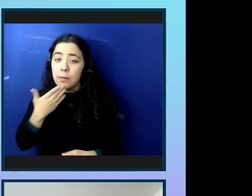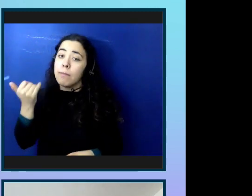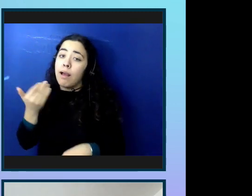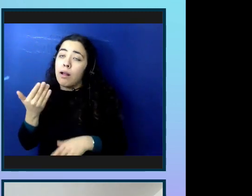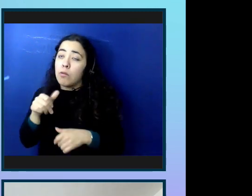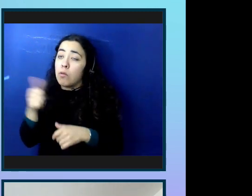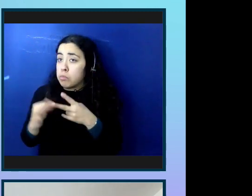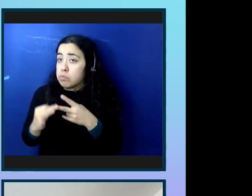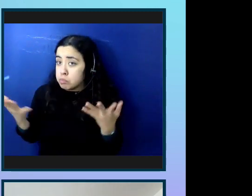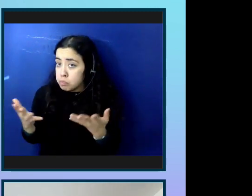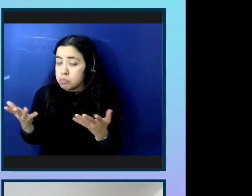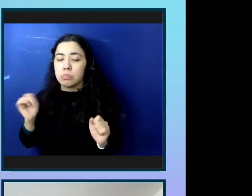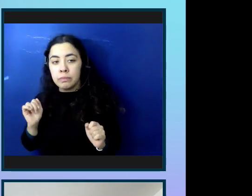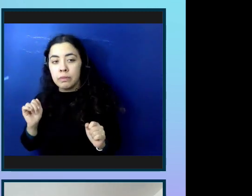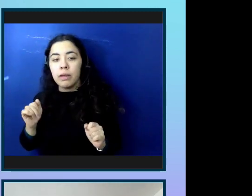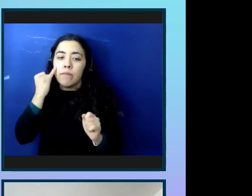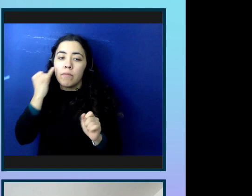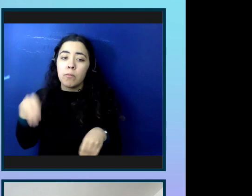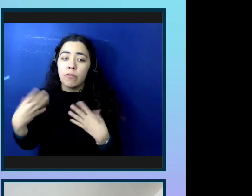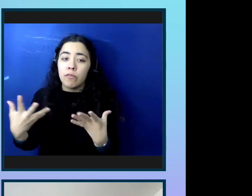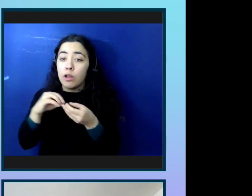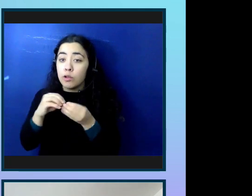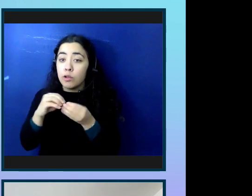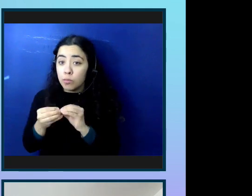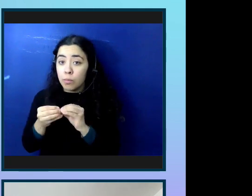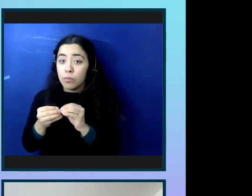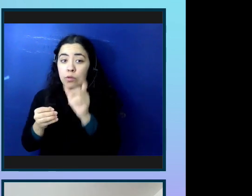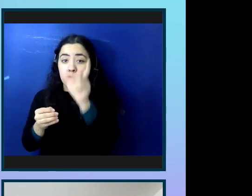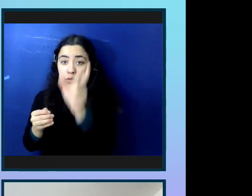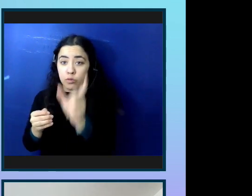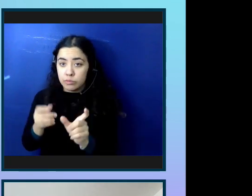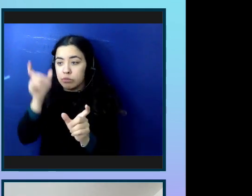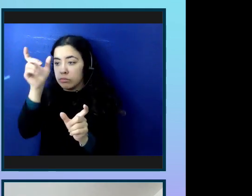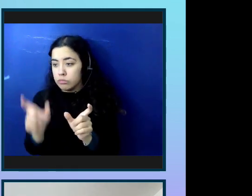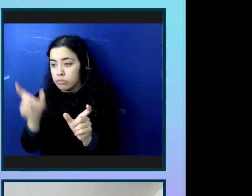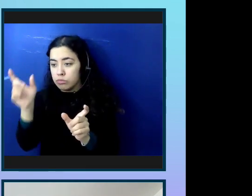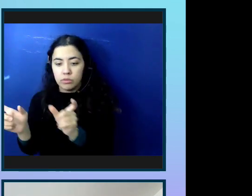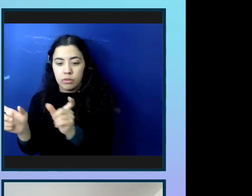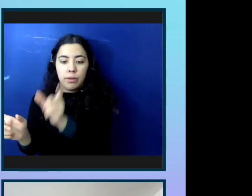to provide numbered screens or pages so that users can navigate through them at will.